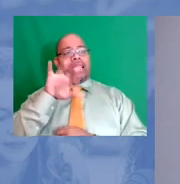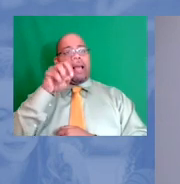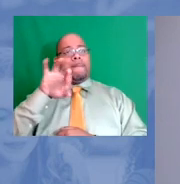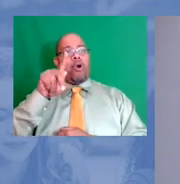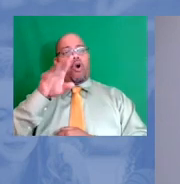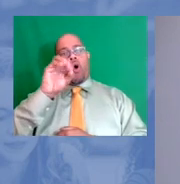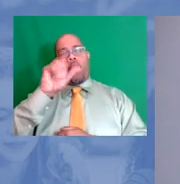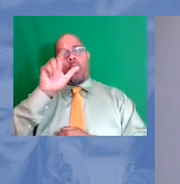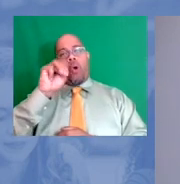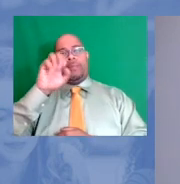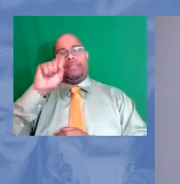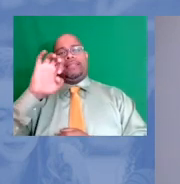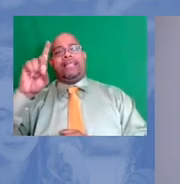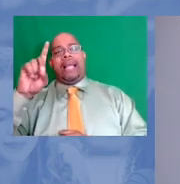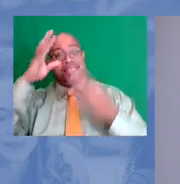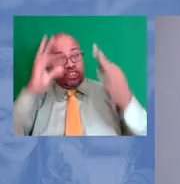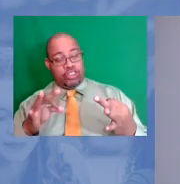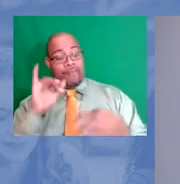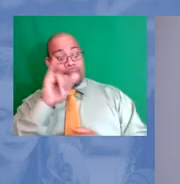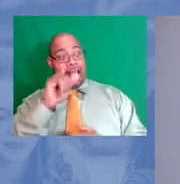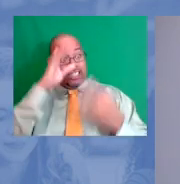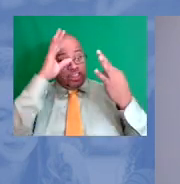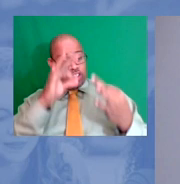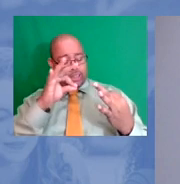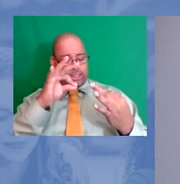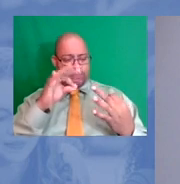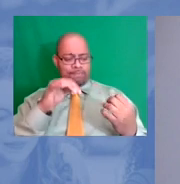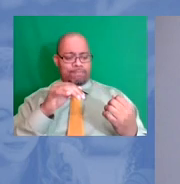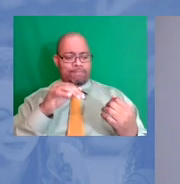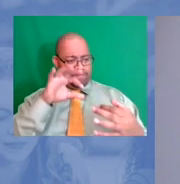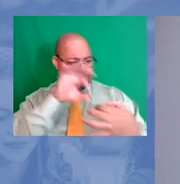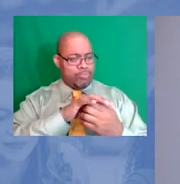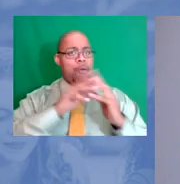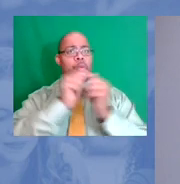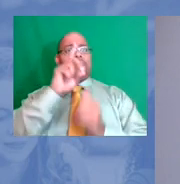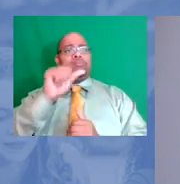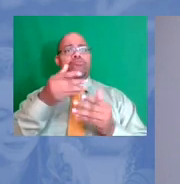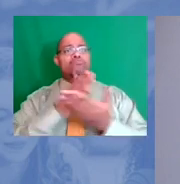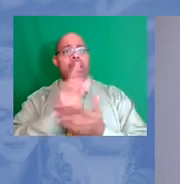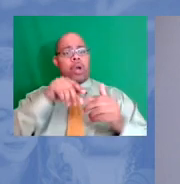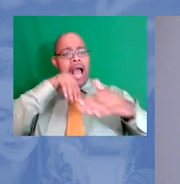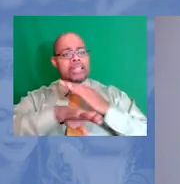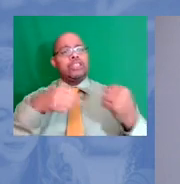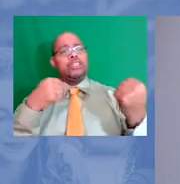THIS DECISION SOLIDIFIED AMERICANS WITH DISABILITIES' RIGHT TO ACCESS SUPPORTS AND SERVICES IN THE